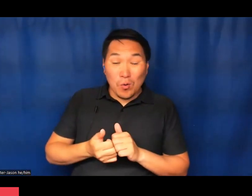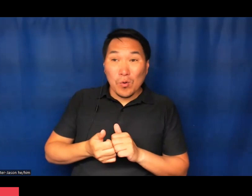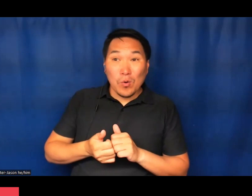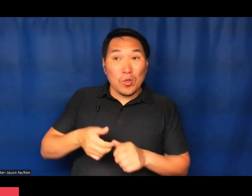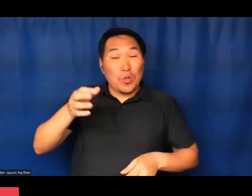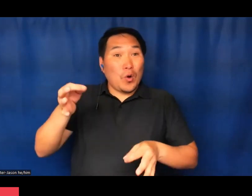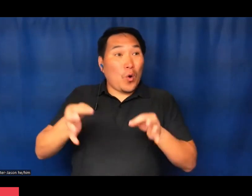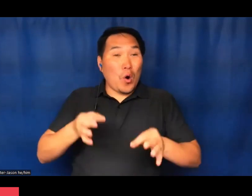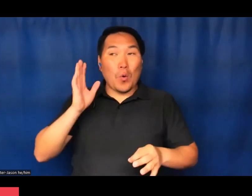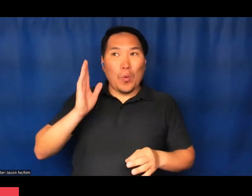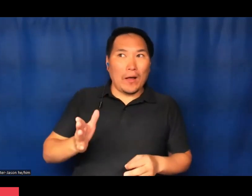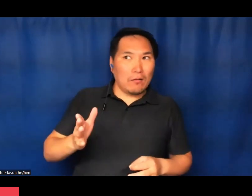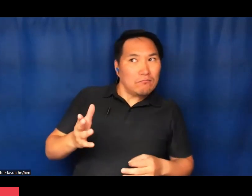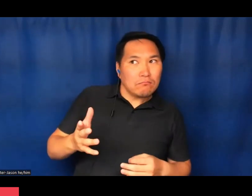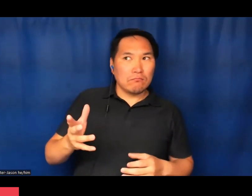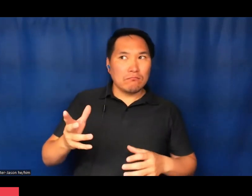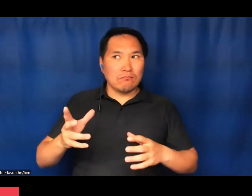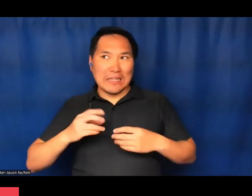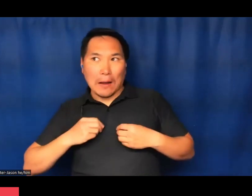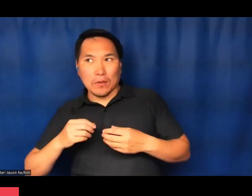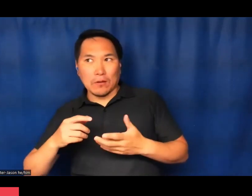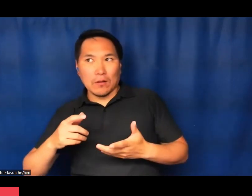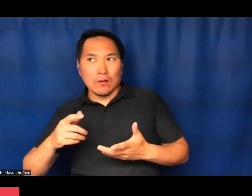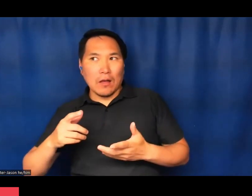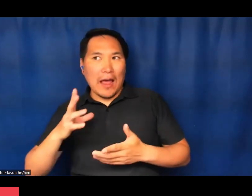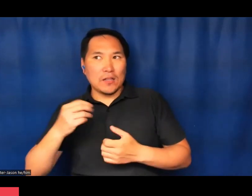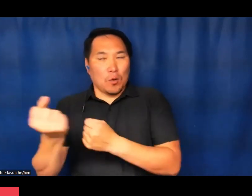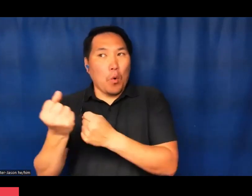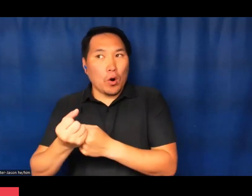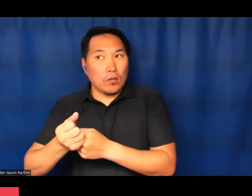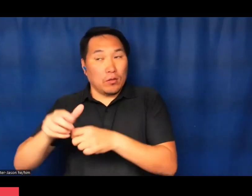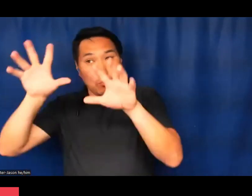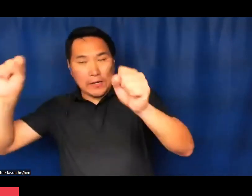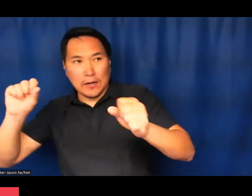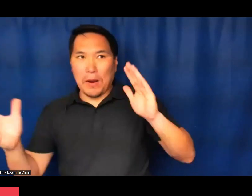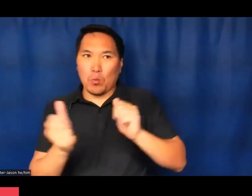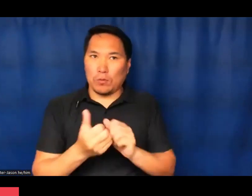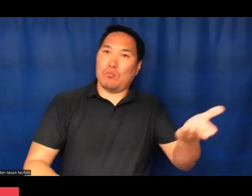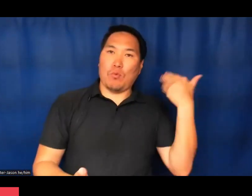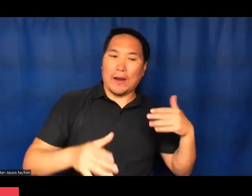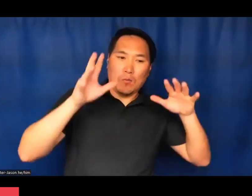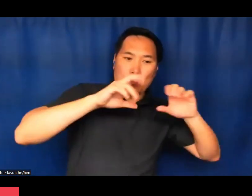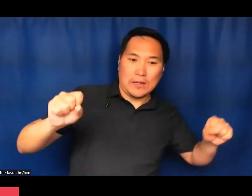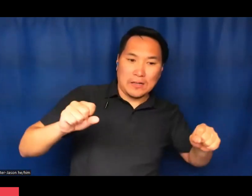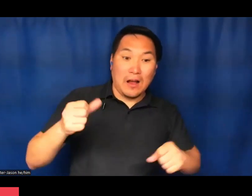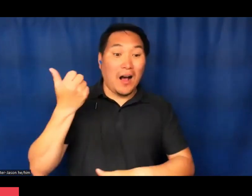to the prior administration on issues of immigration under the administrative procedure act.